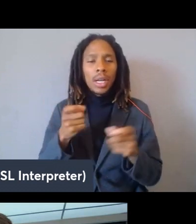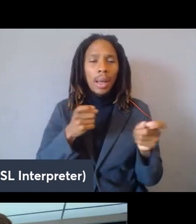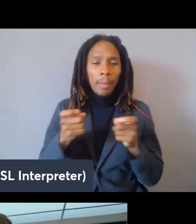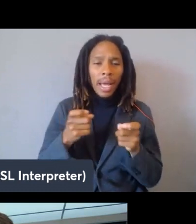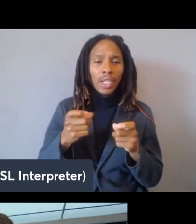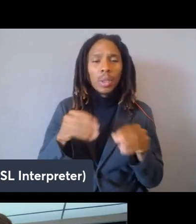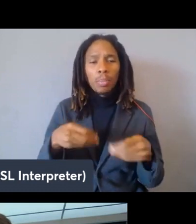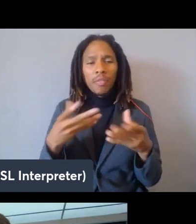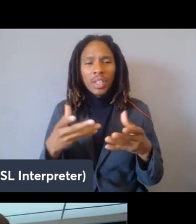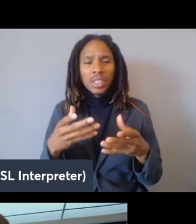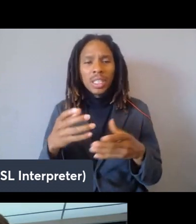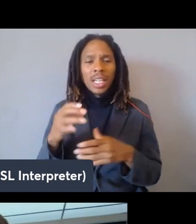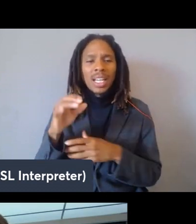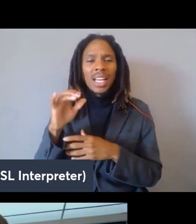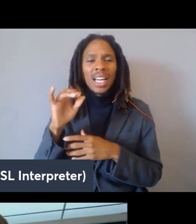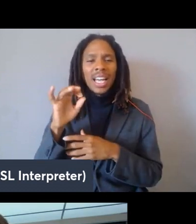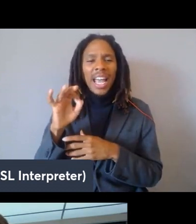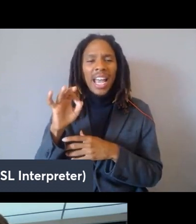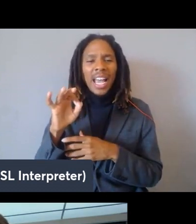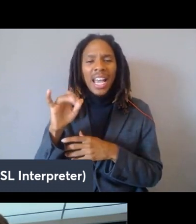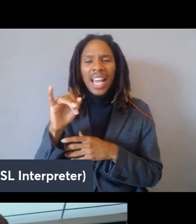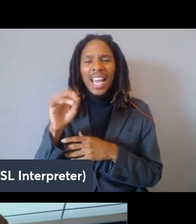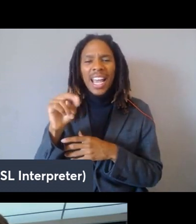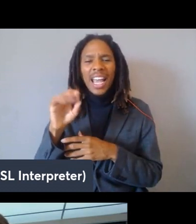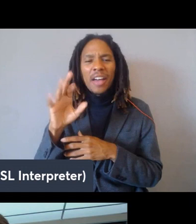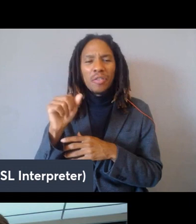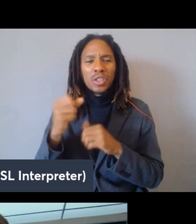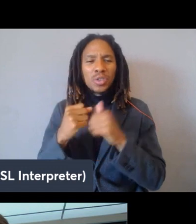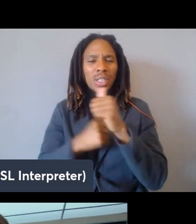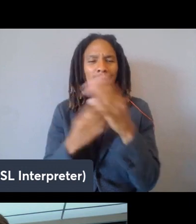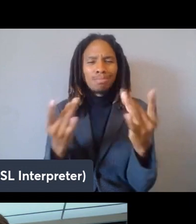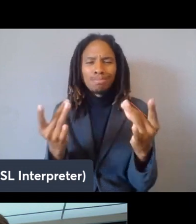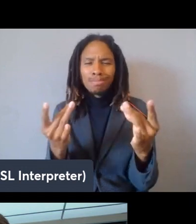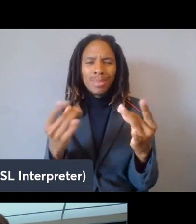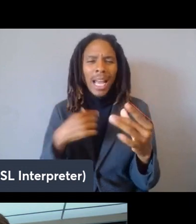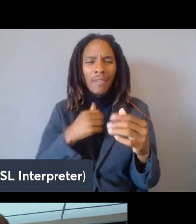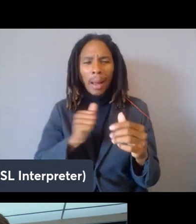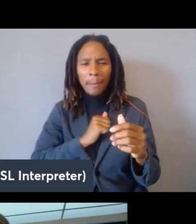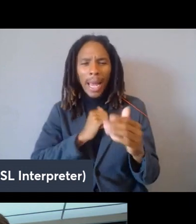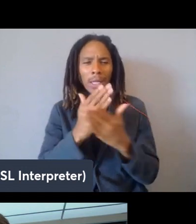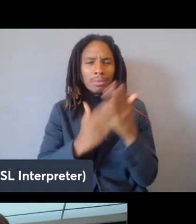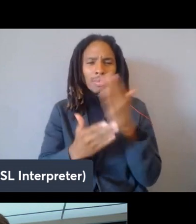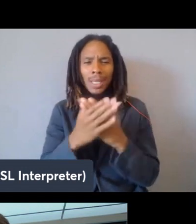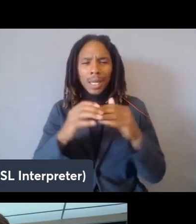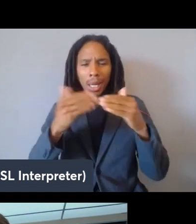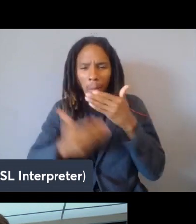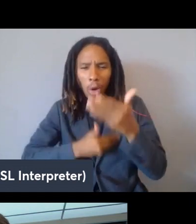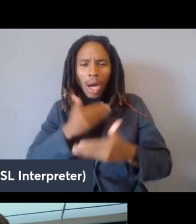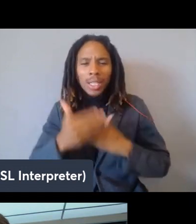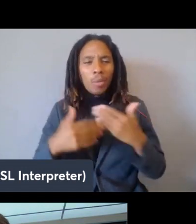it gets a lot of muddy. There's a lot of manual processes that you have to do, and we wanted to simplify that.